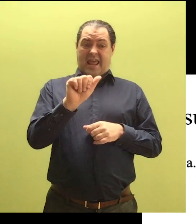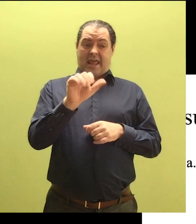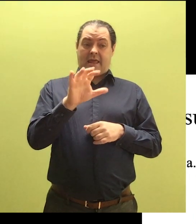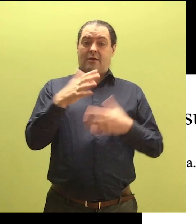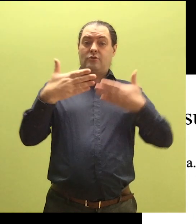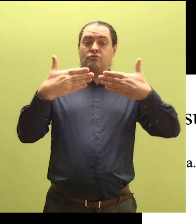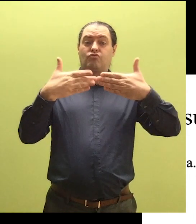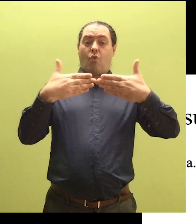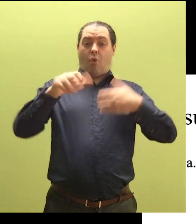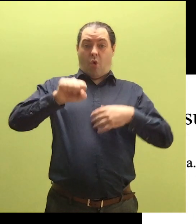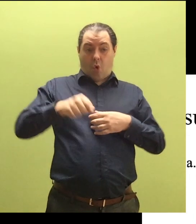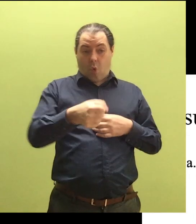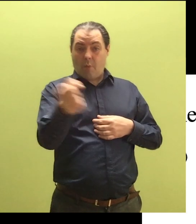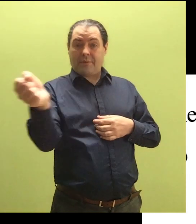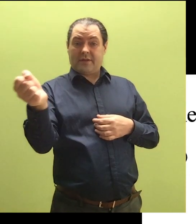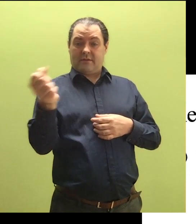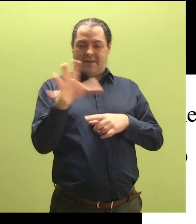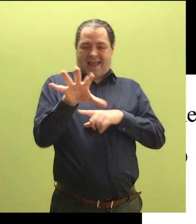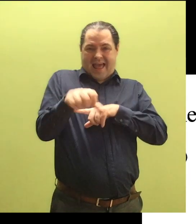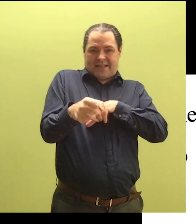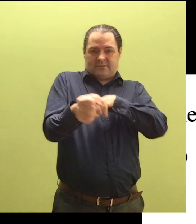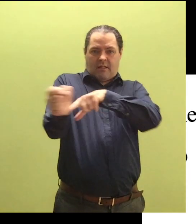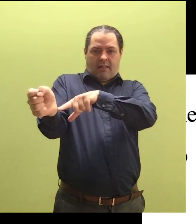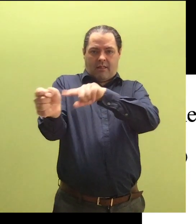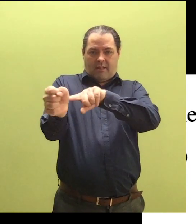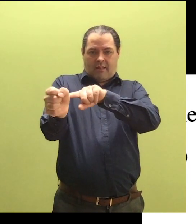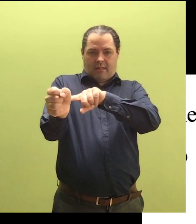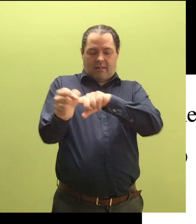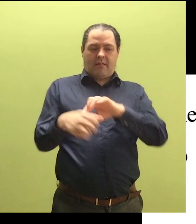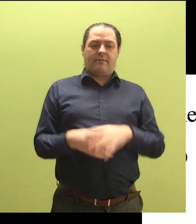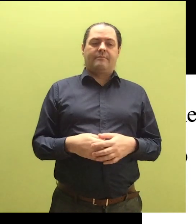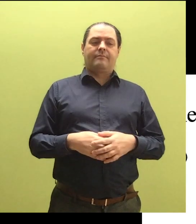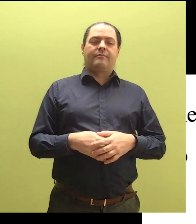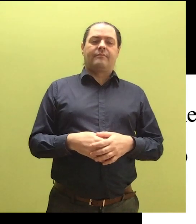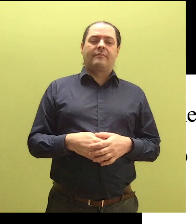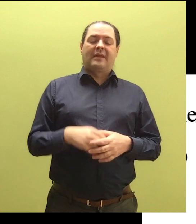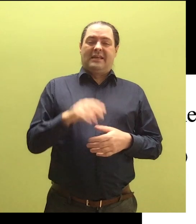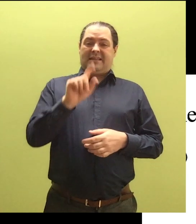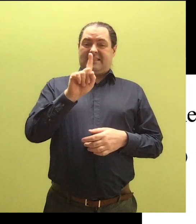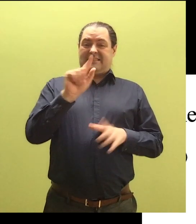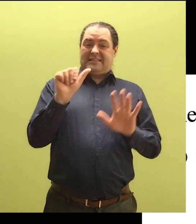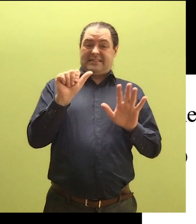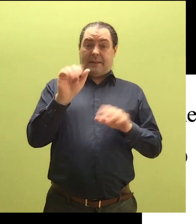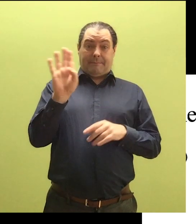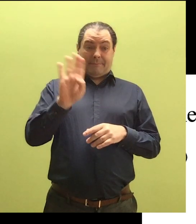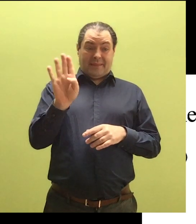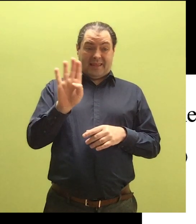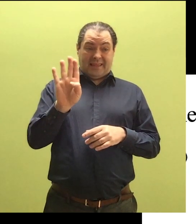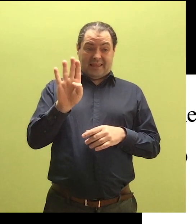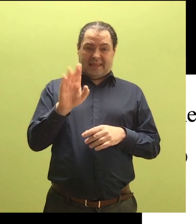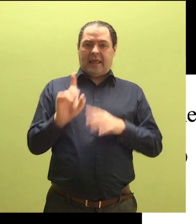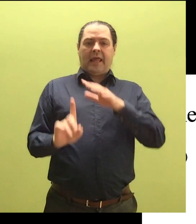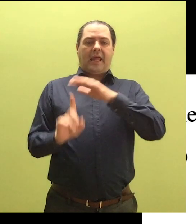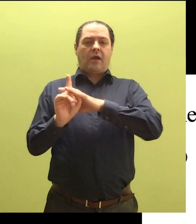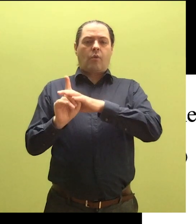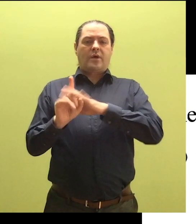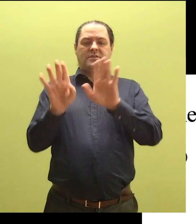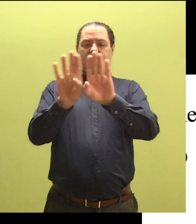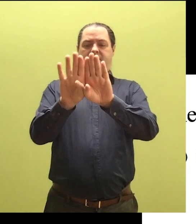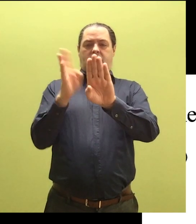handling classifier. In 16b, its inchoative counterpart manifests